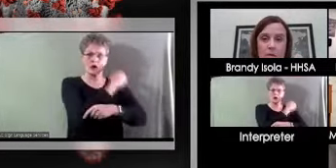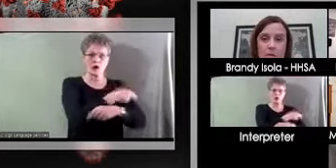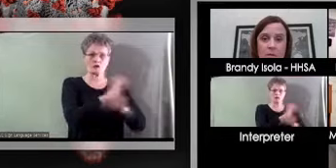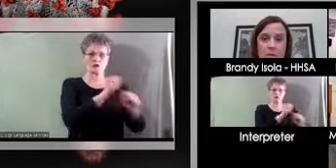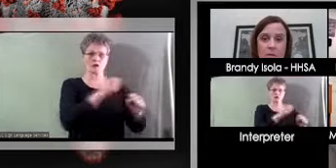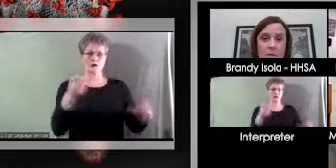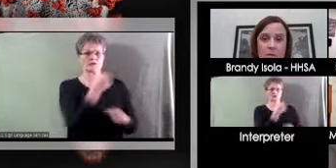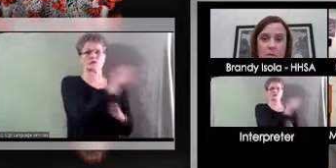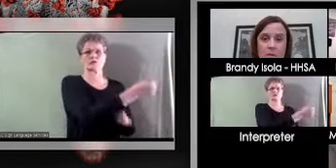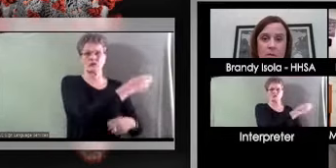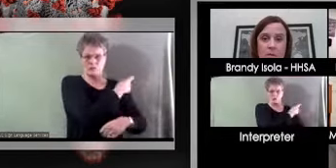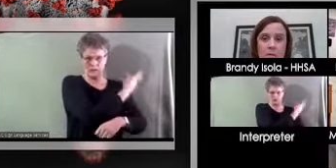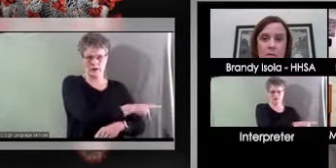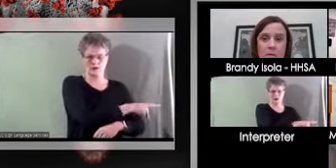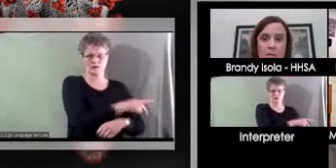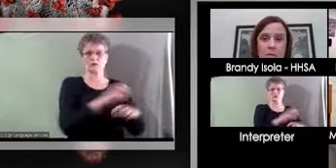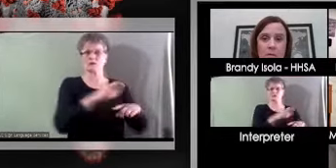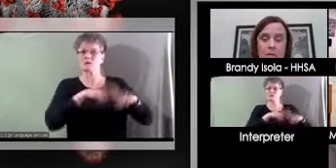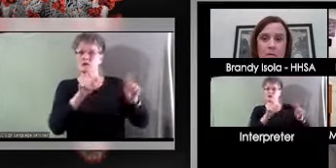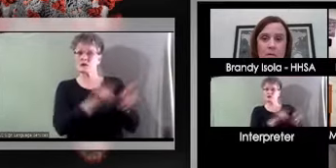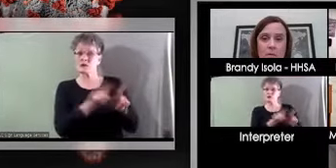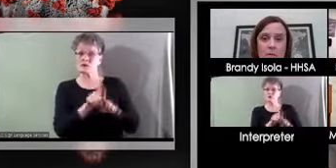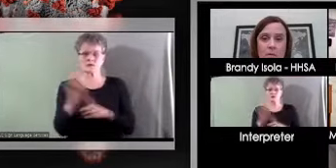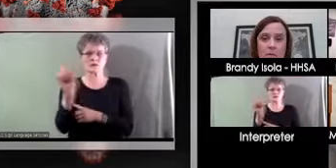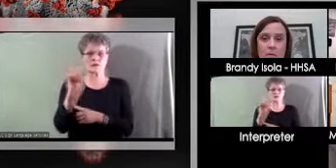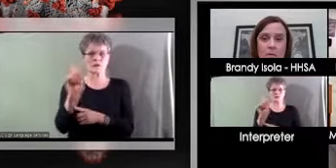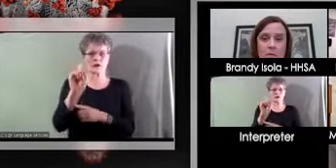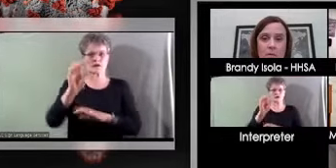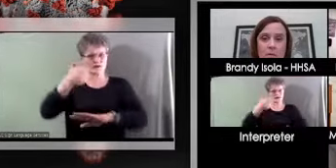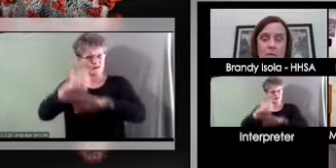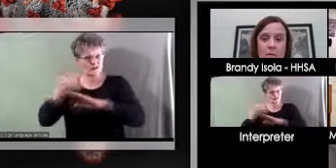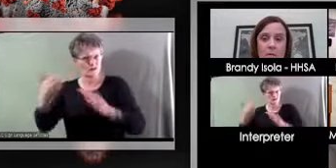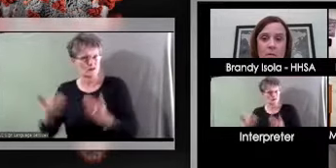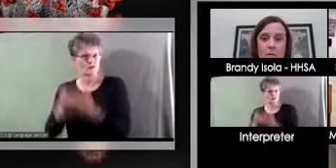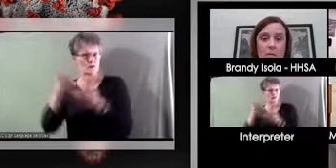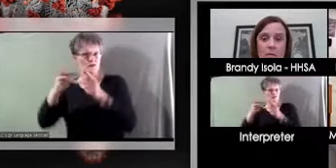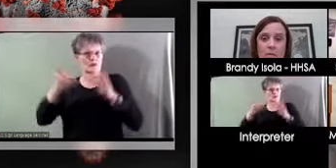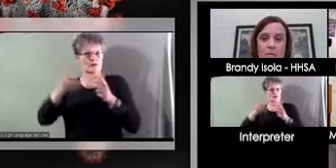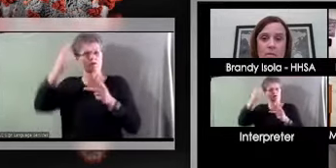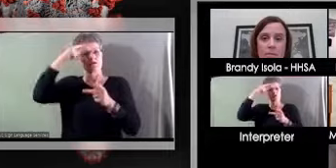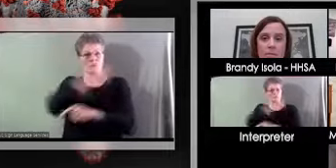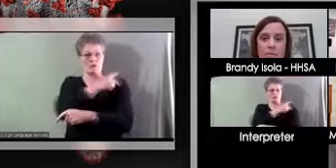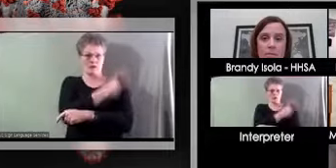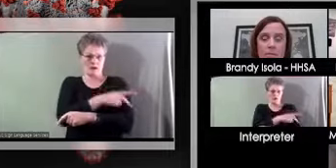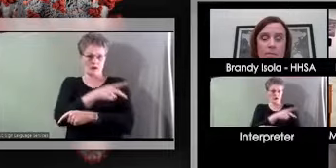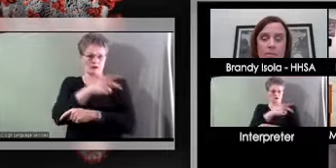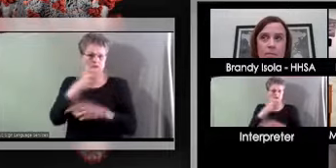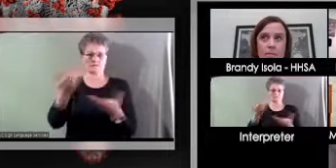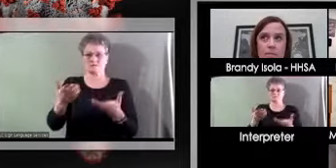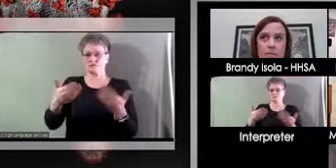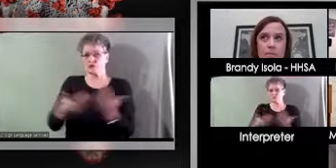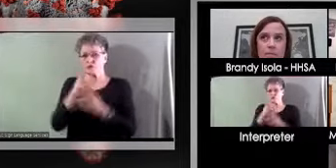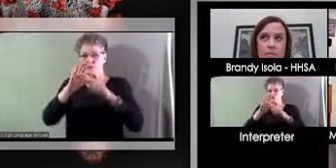where we could potentially house patients and care for patients and working with those nurses who and staff who